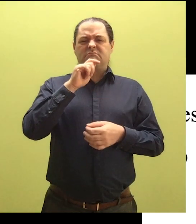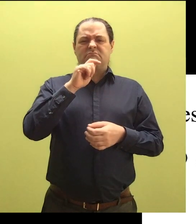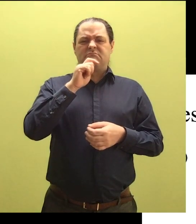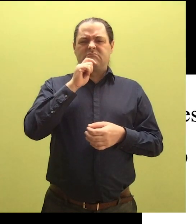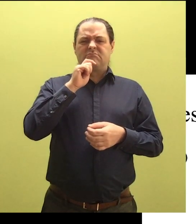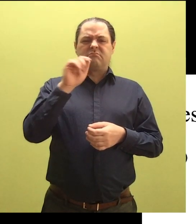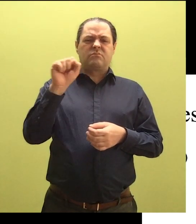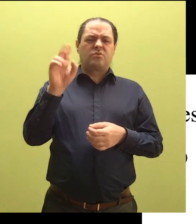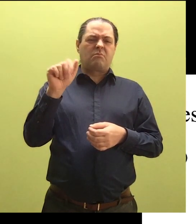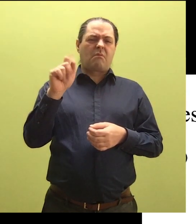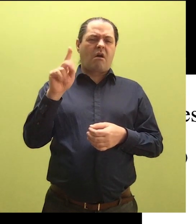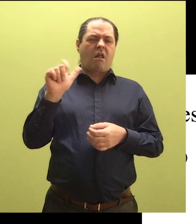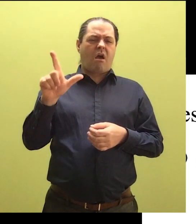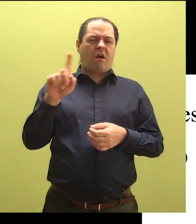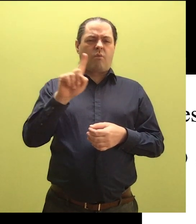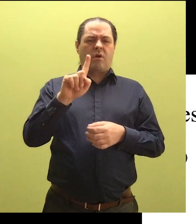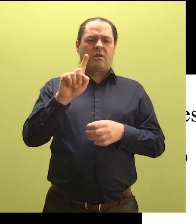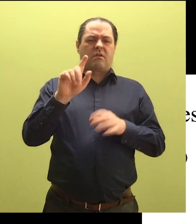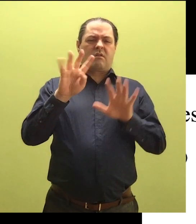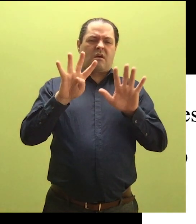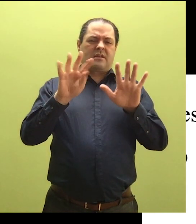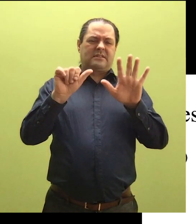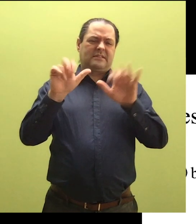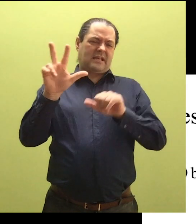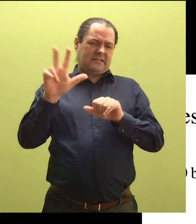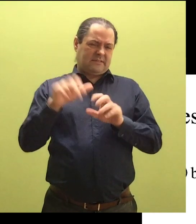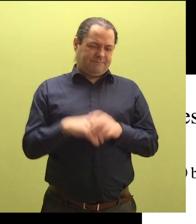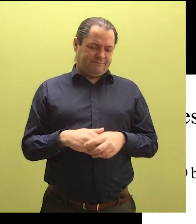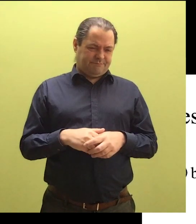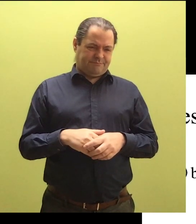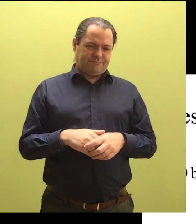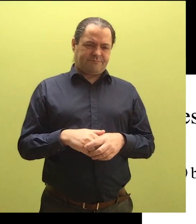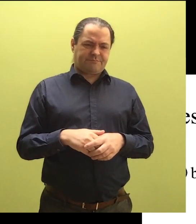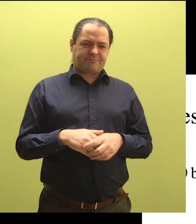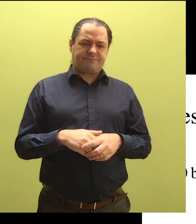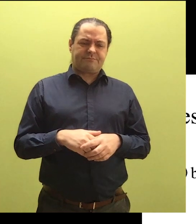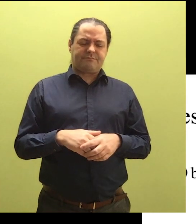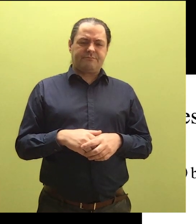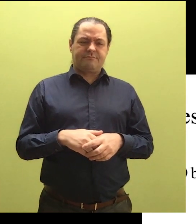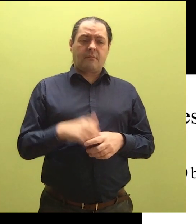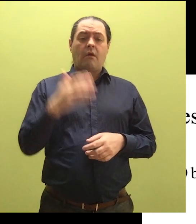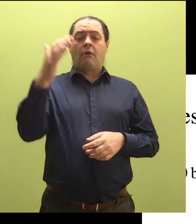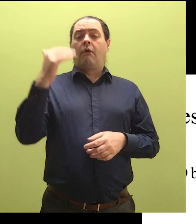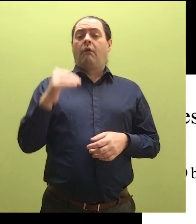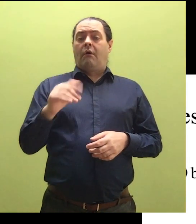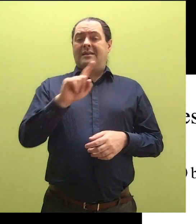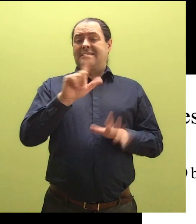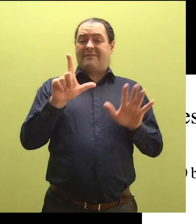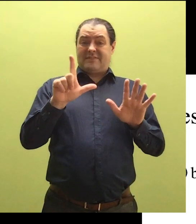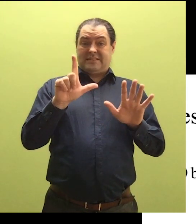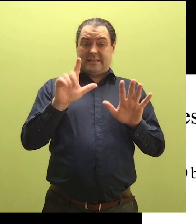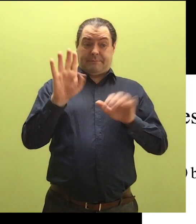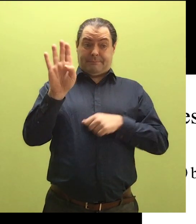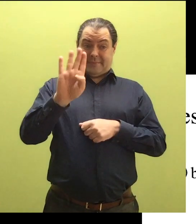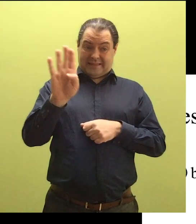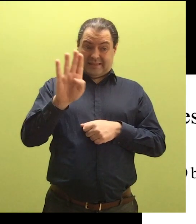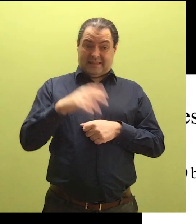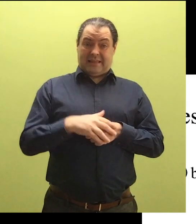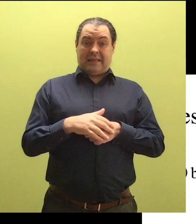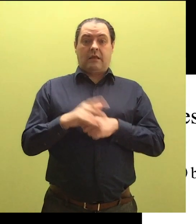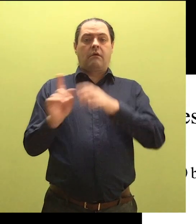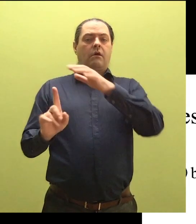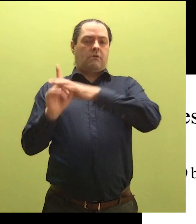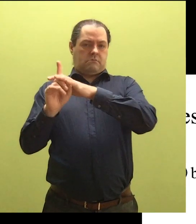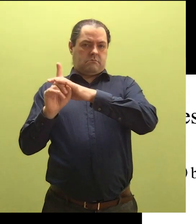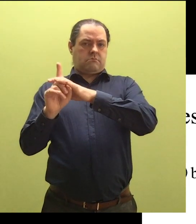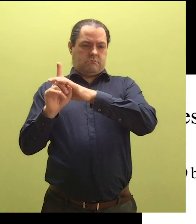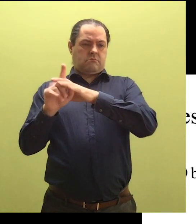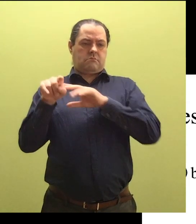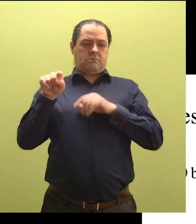1968. 17b, inchoative counterpart of 17a, manifest